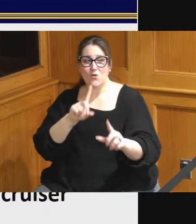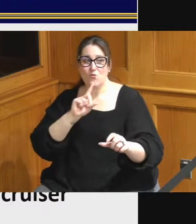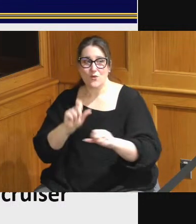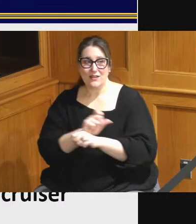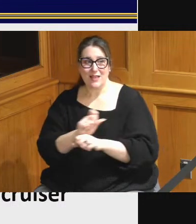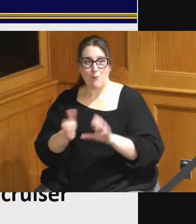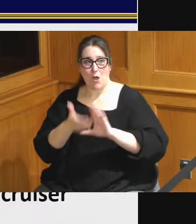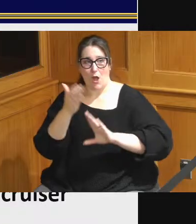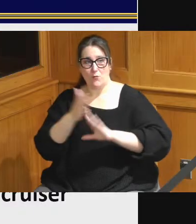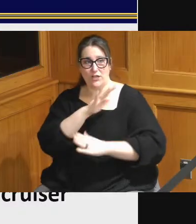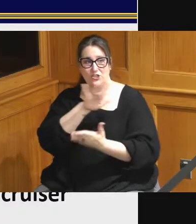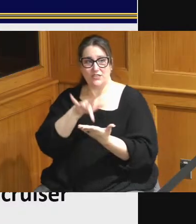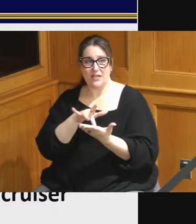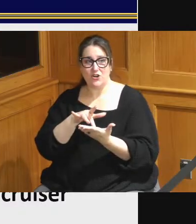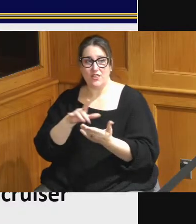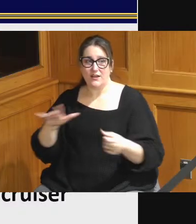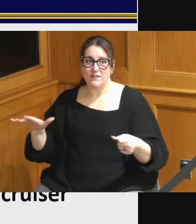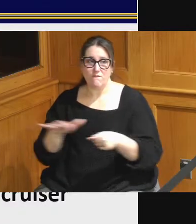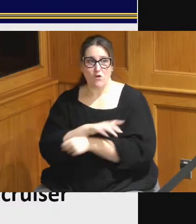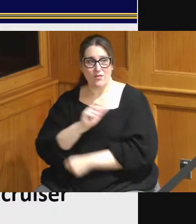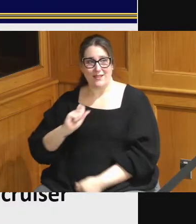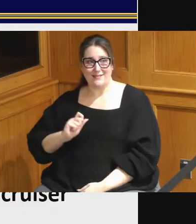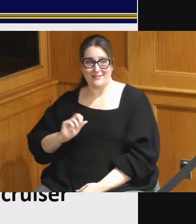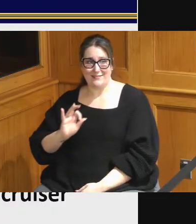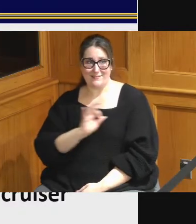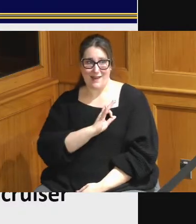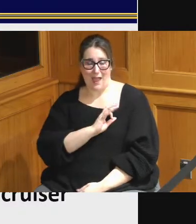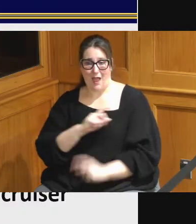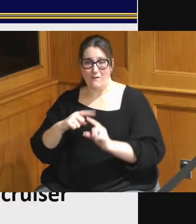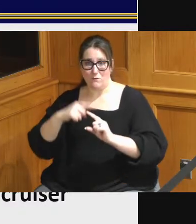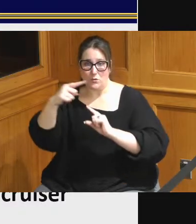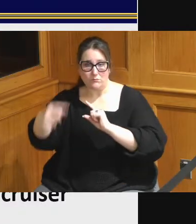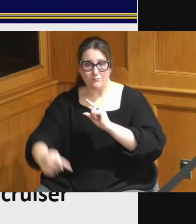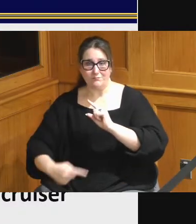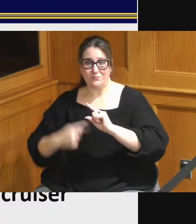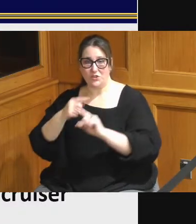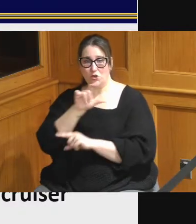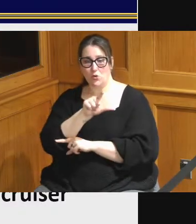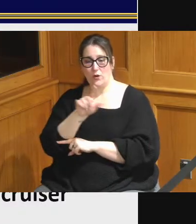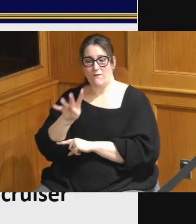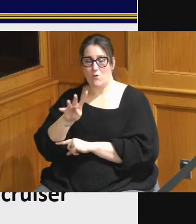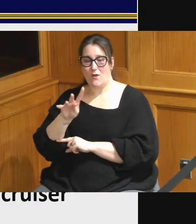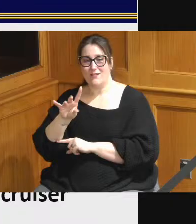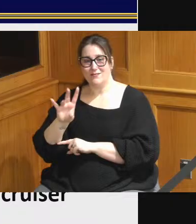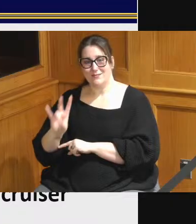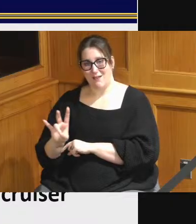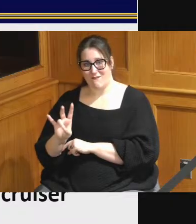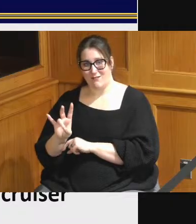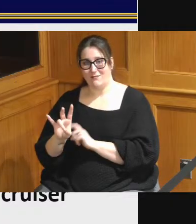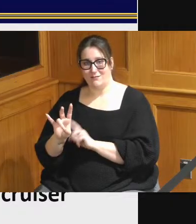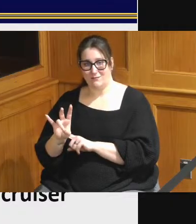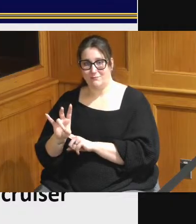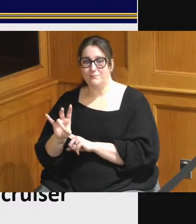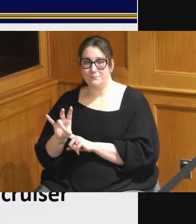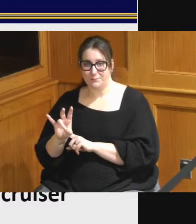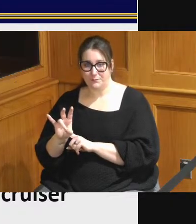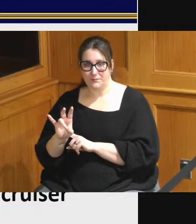in the next five years. So right now we staff that with people who are you know pretty much an 8 to4